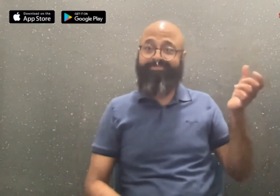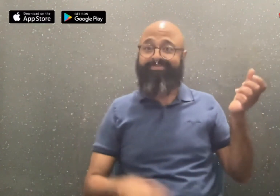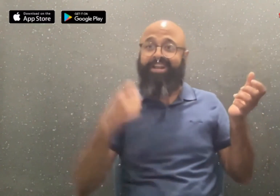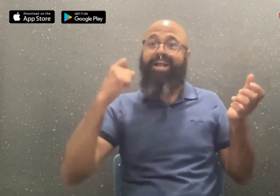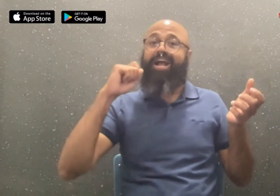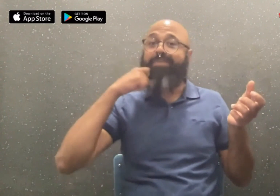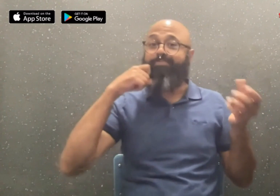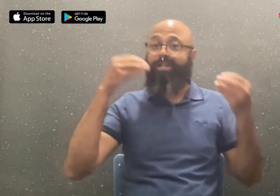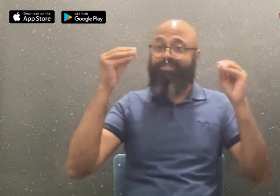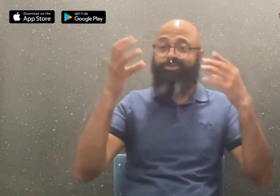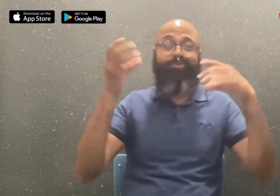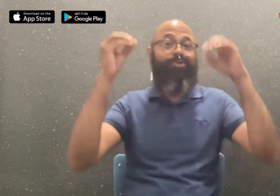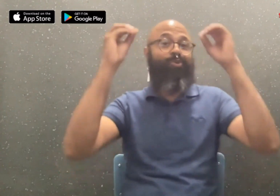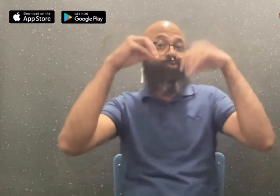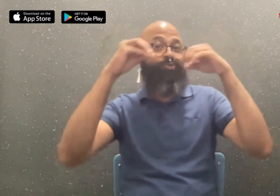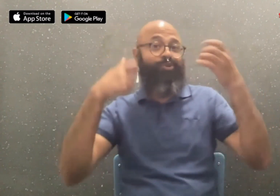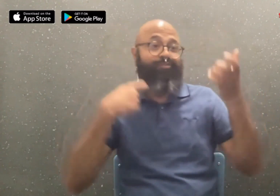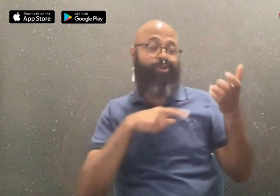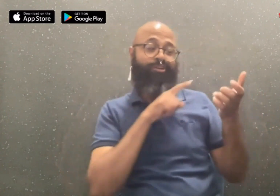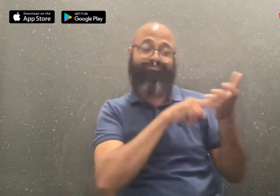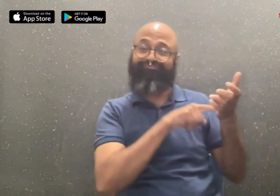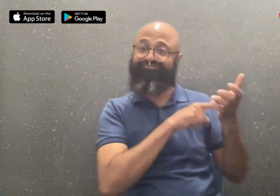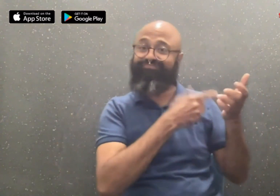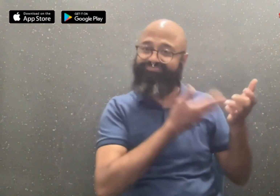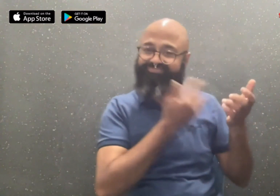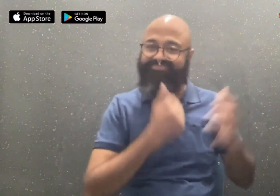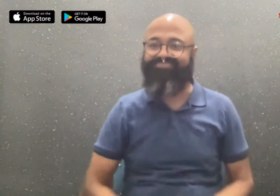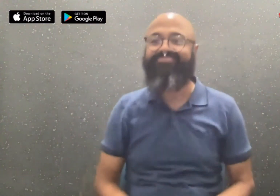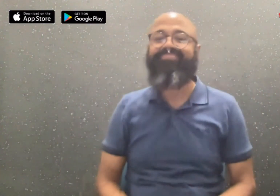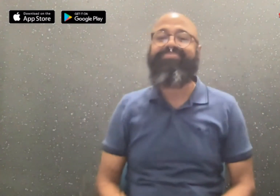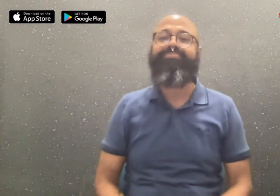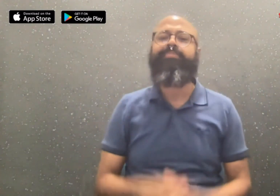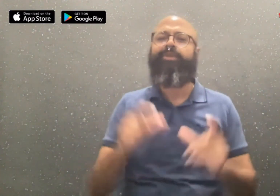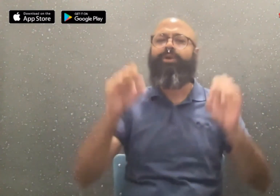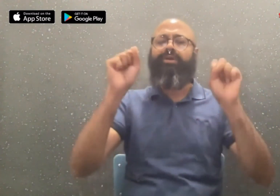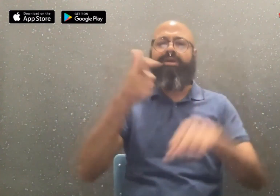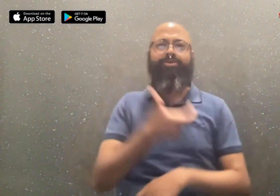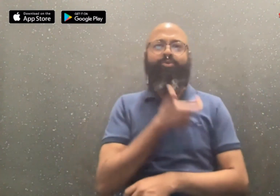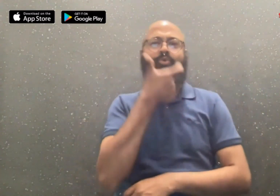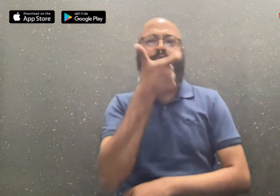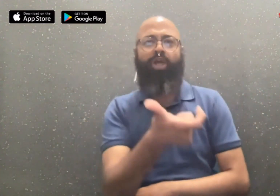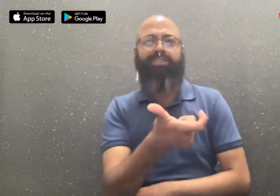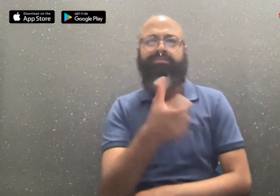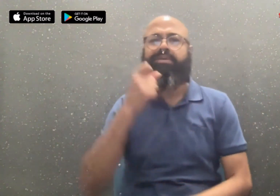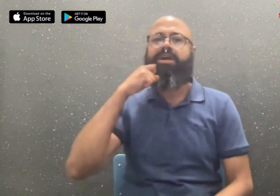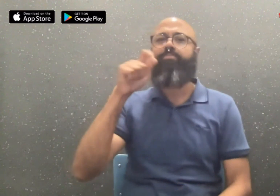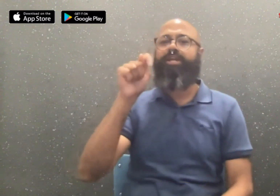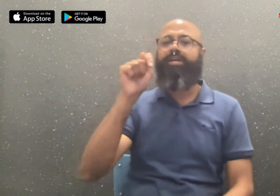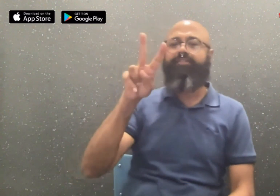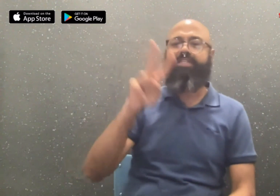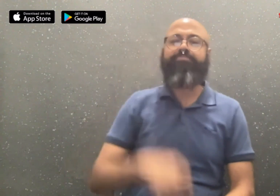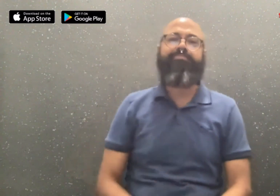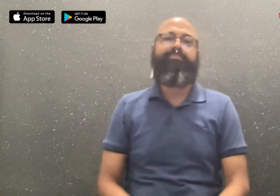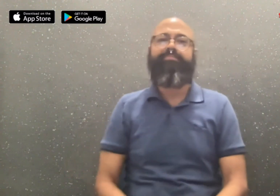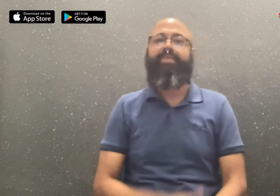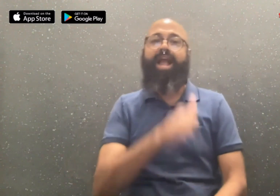Play Store on your smartphone, and you can also watch on Apple tv, Amazon and Roku.